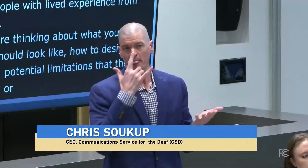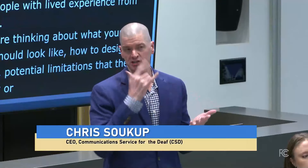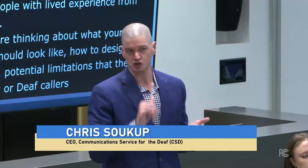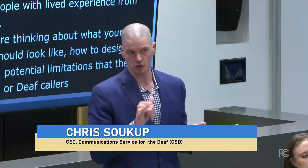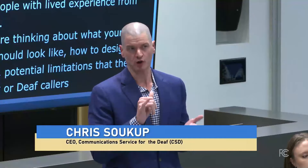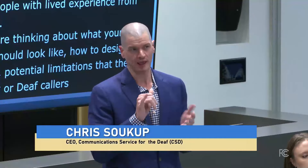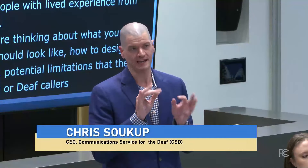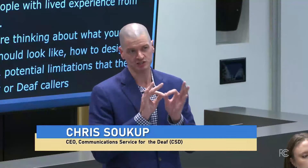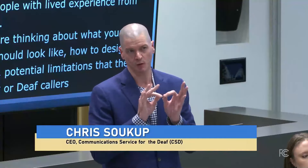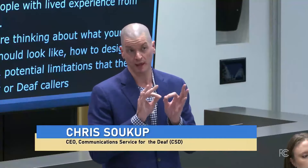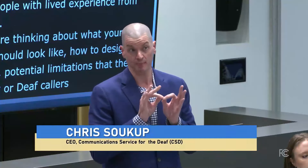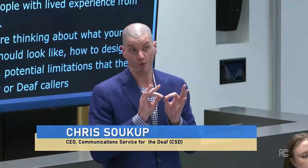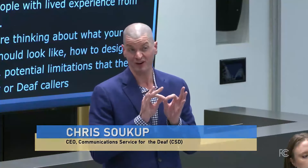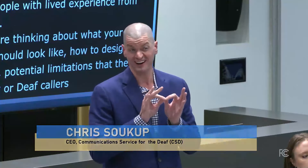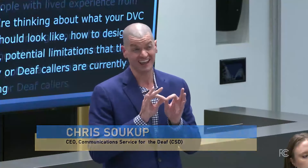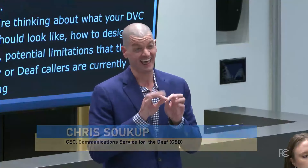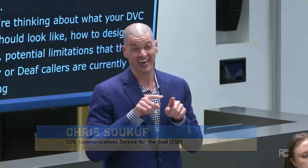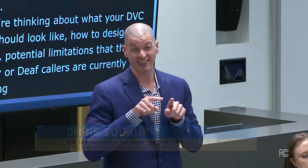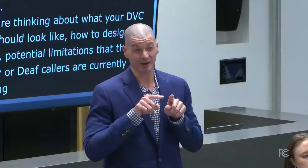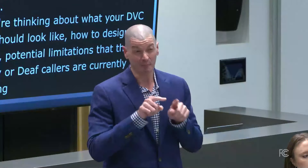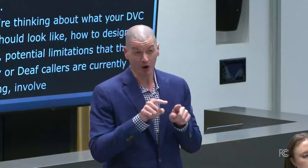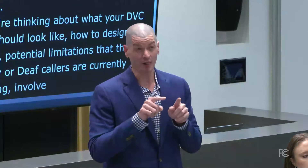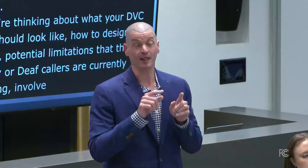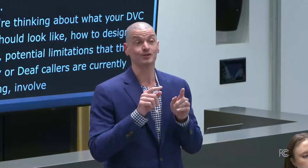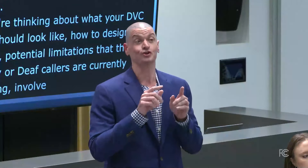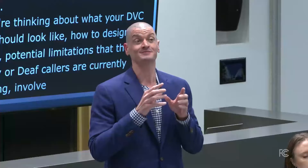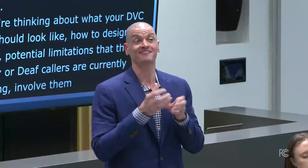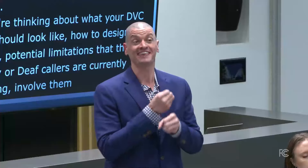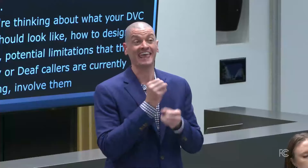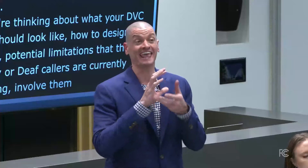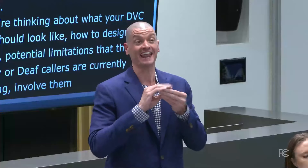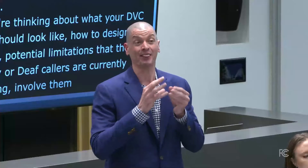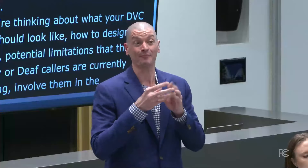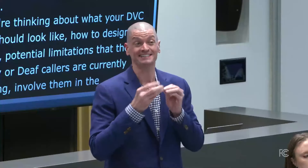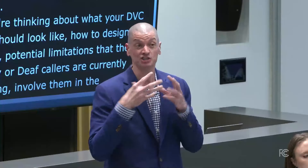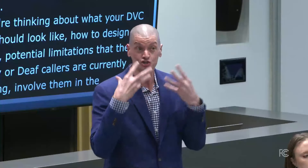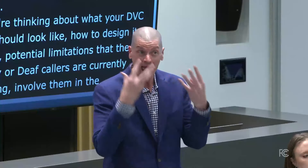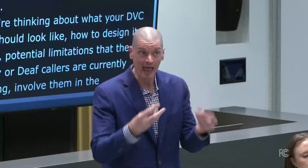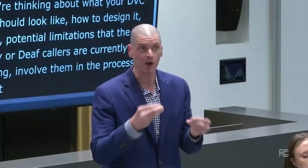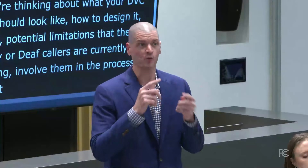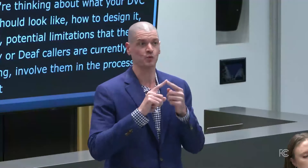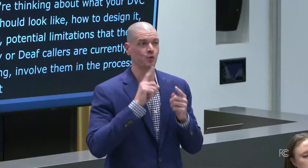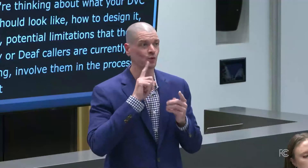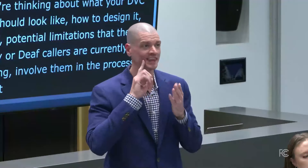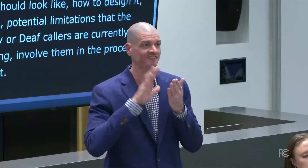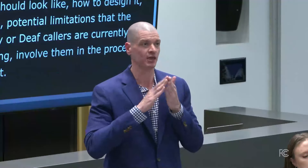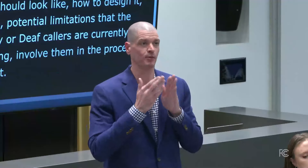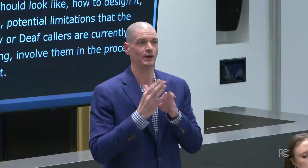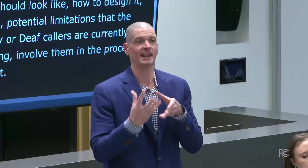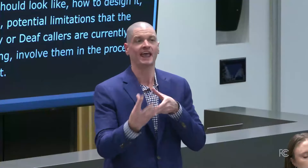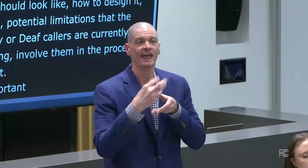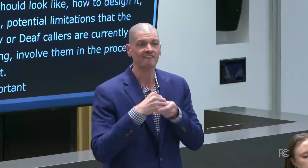LIMITATIONS THAT THE COMMUNITY OR DEAF CALLERS ARE CURRENTLY EXPERIENCING, INVOLVE THEM IN THE PROCESS